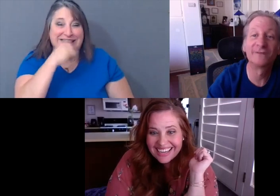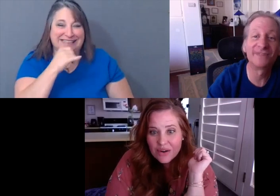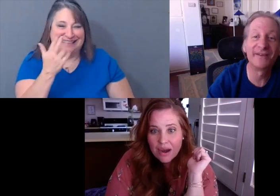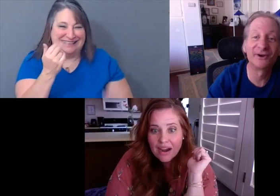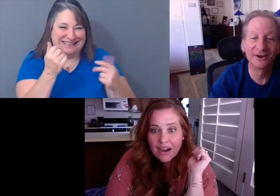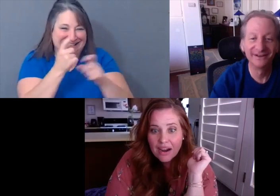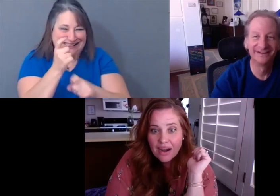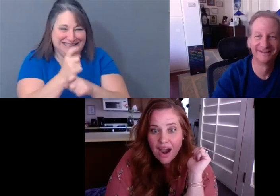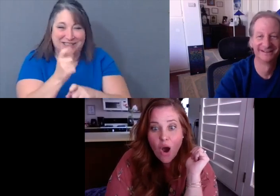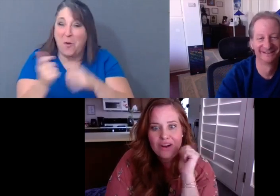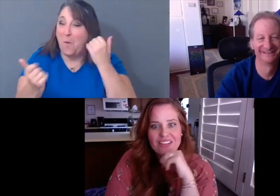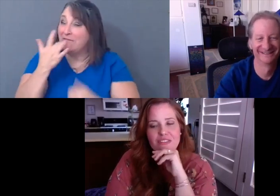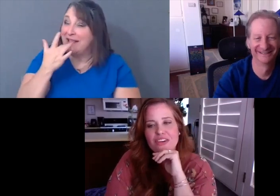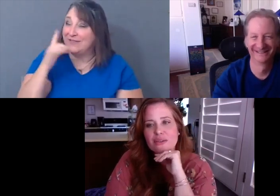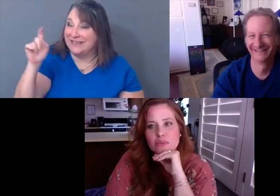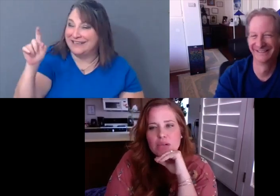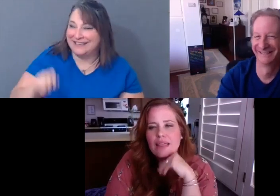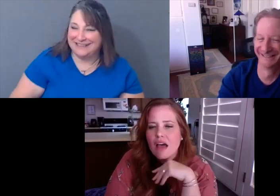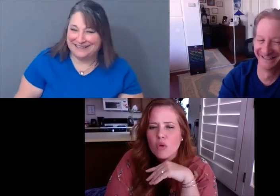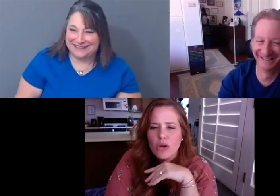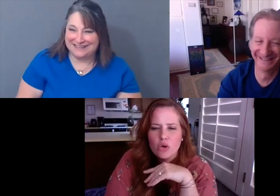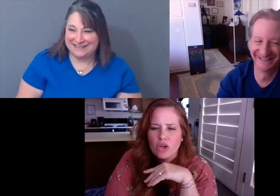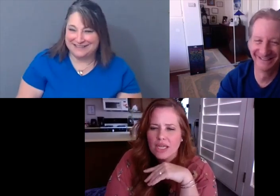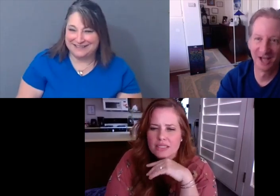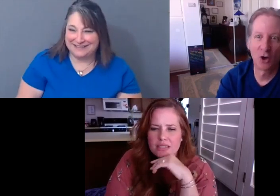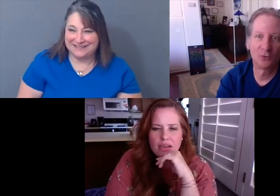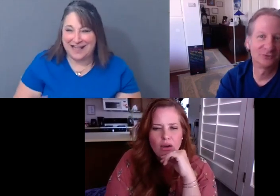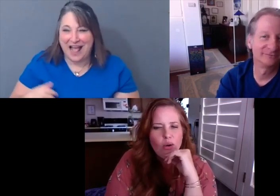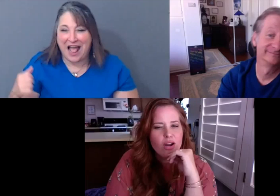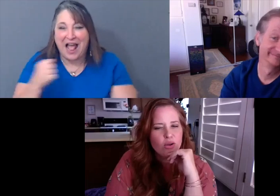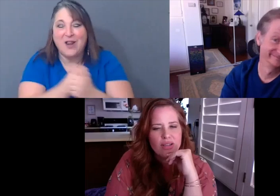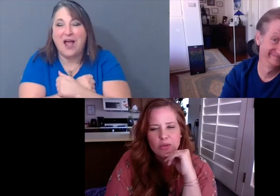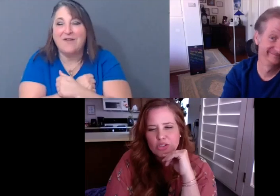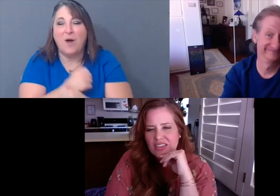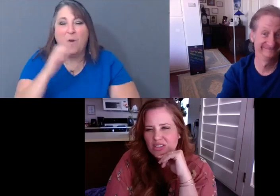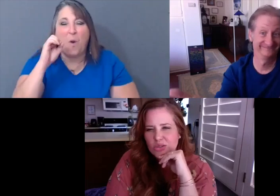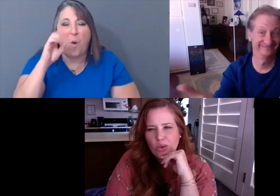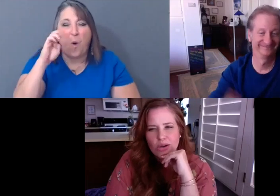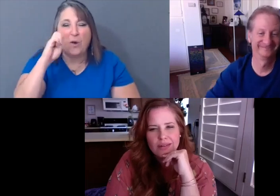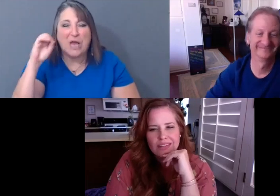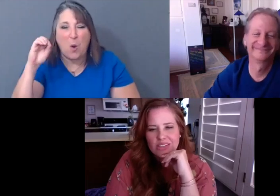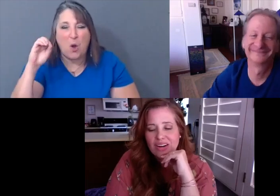What flavor? Oh, what flavor? Hmm, I love Oreo cookie. Oreo cookie milkshake is so good, it's so good.